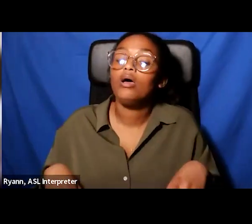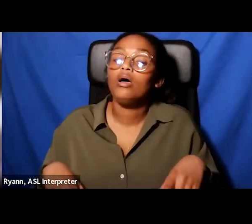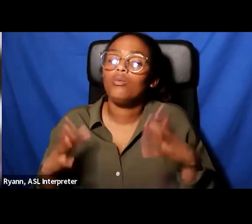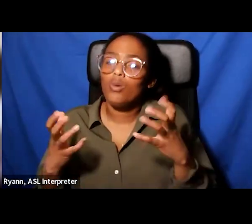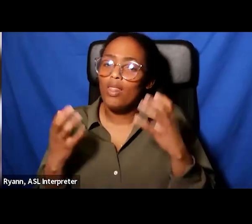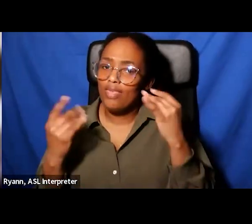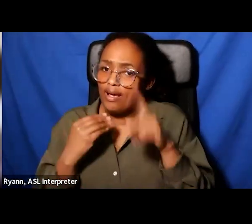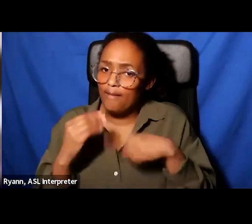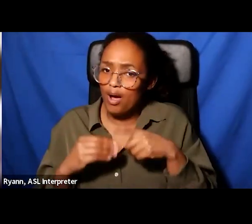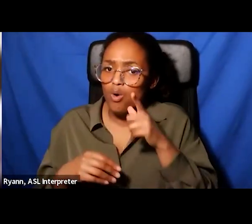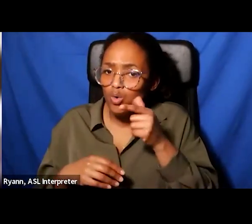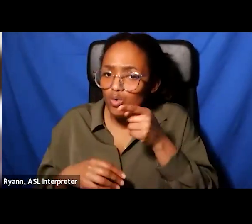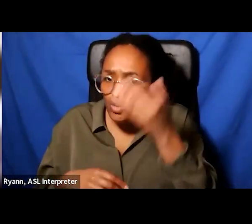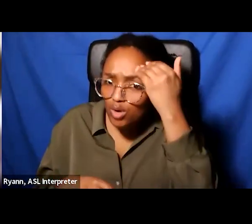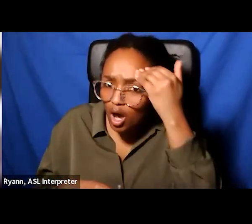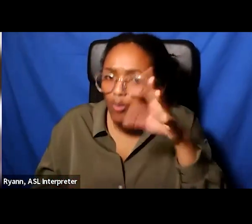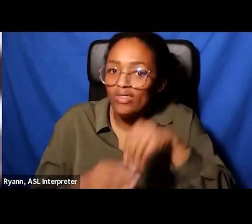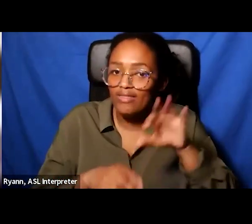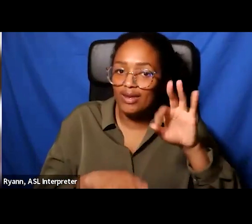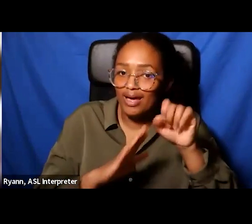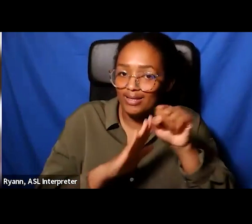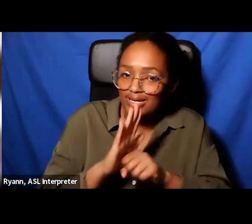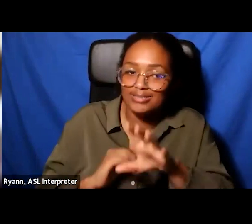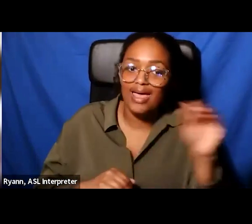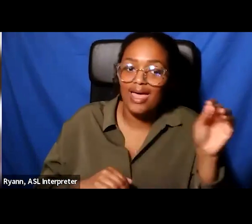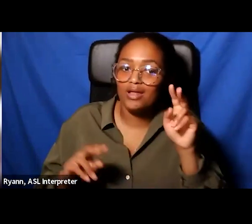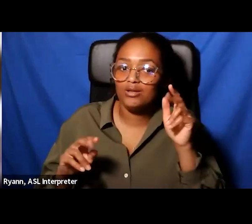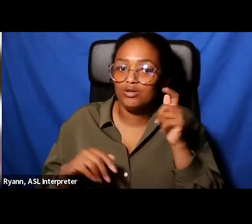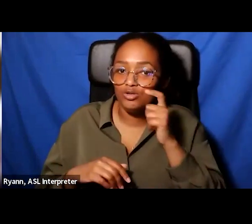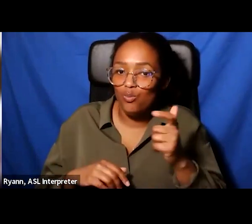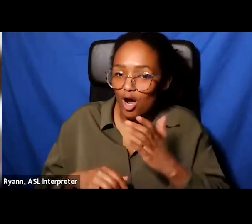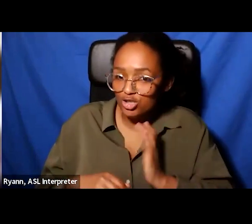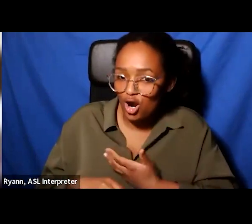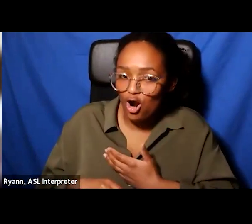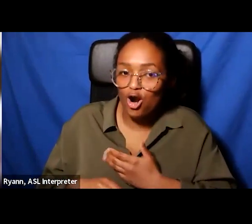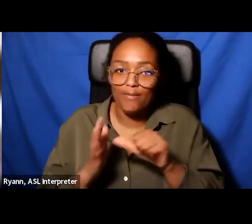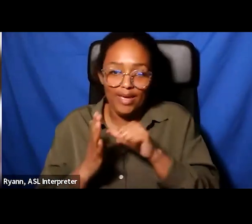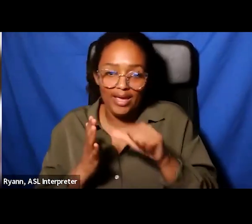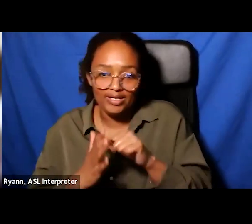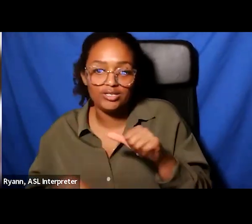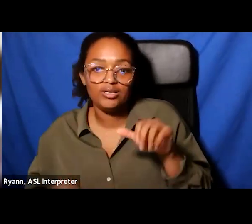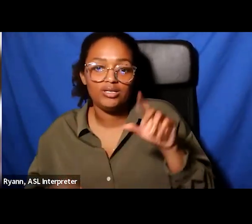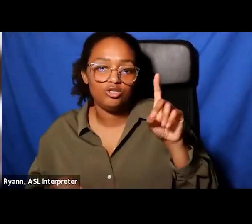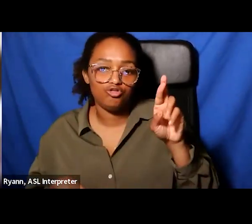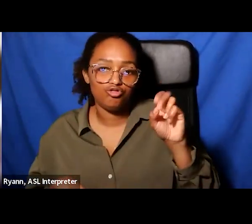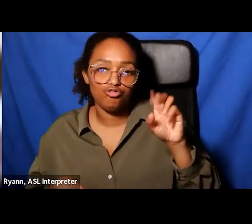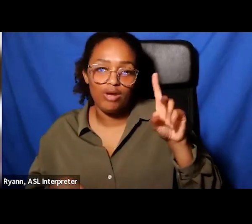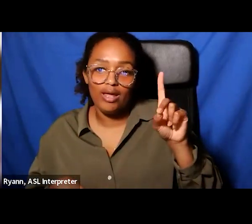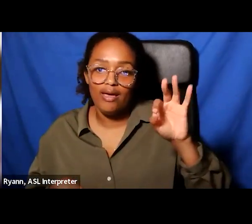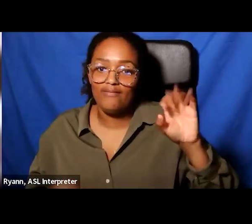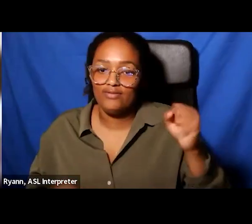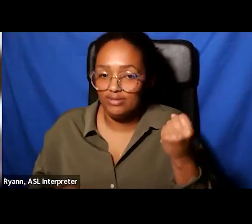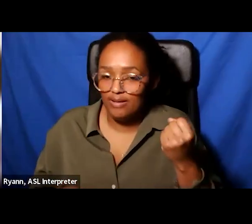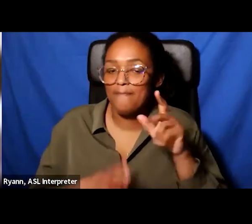know in the nine states and to watch our page, DREDF's page, closely for asks in the future.